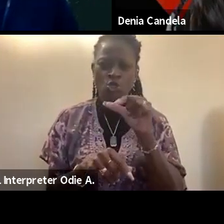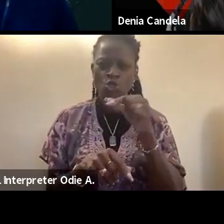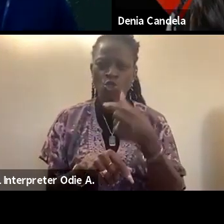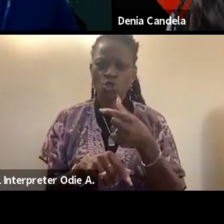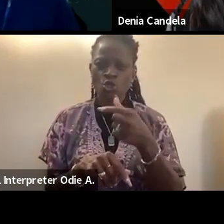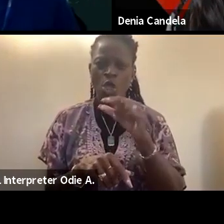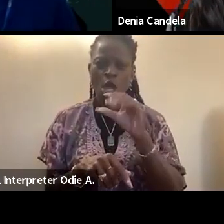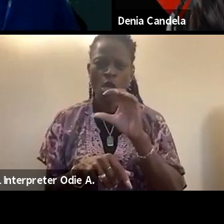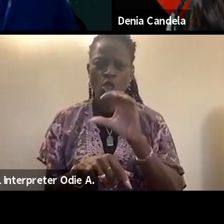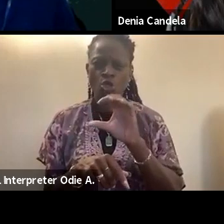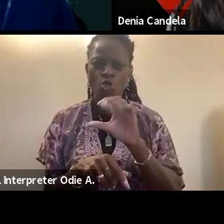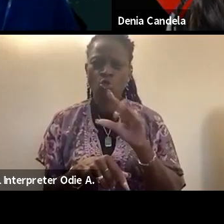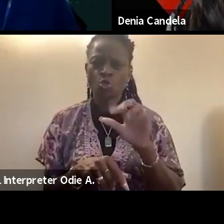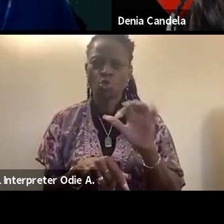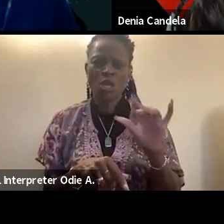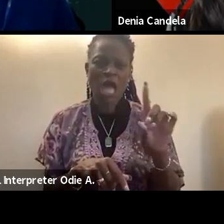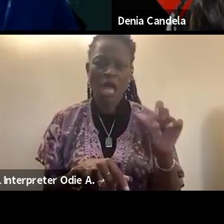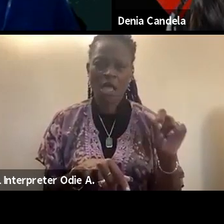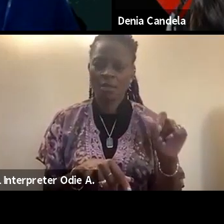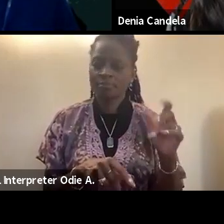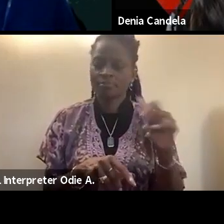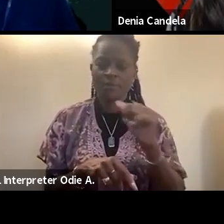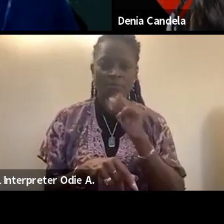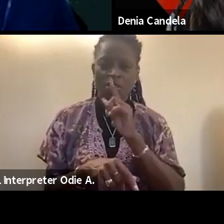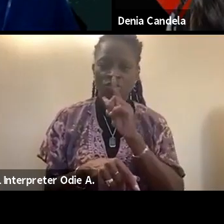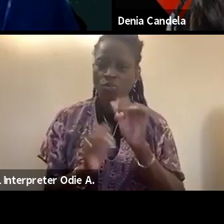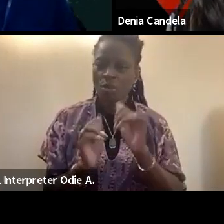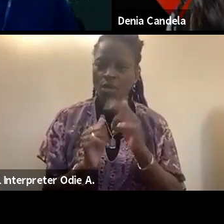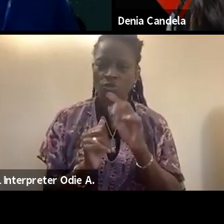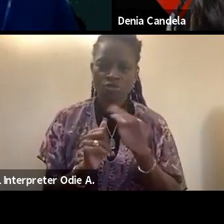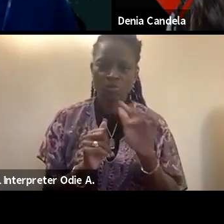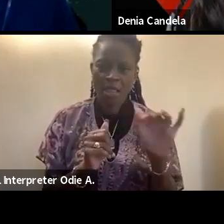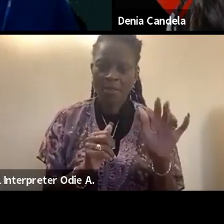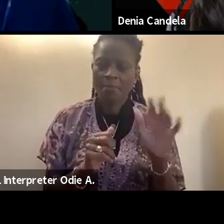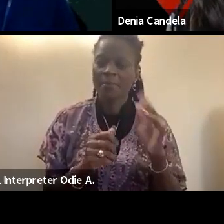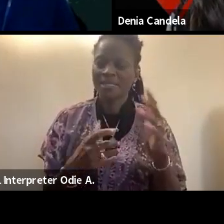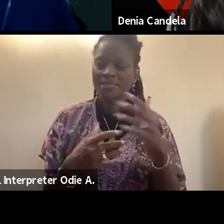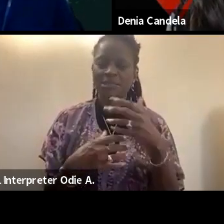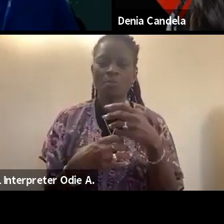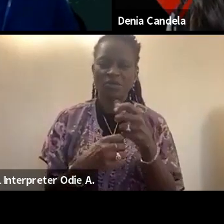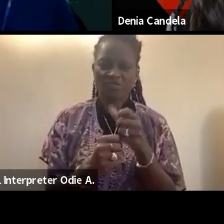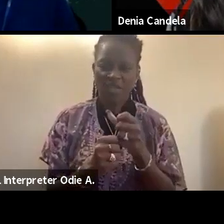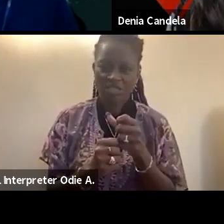moment Cova 19 vaccines and testing for our low income